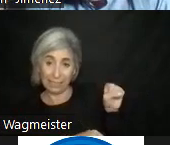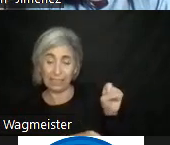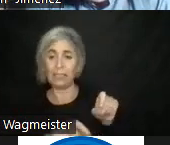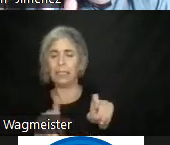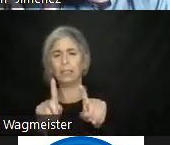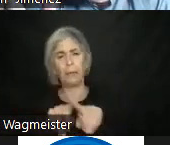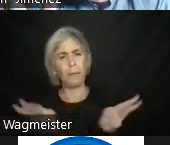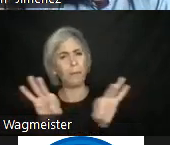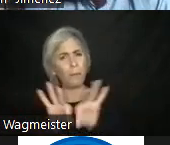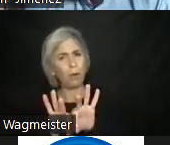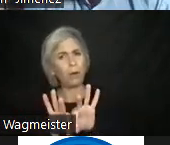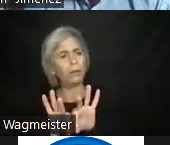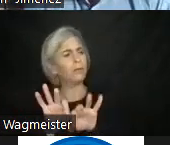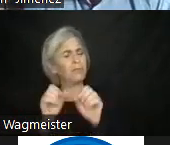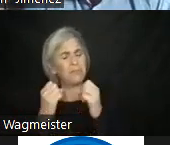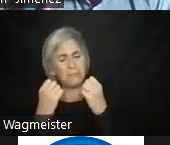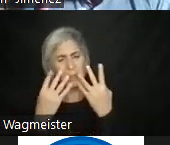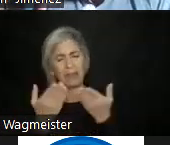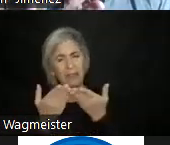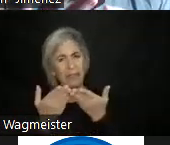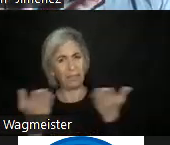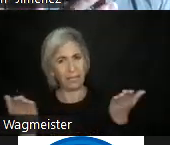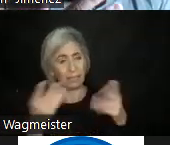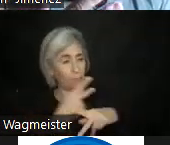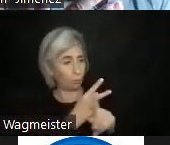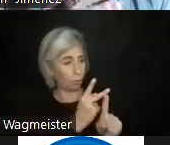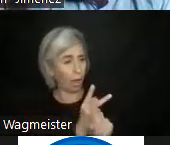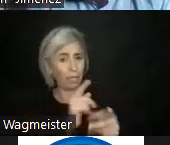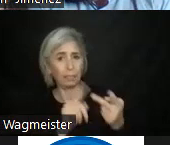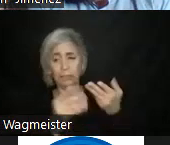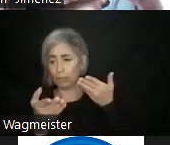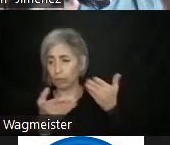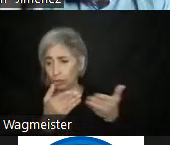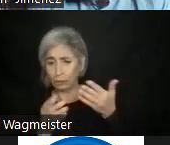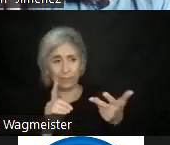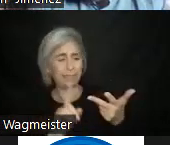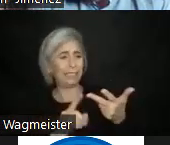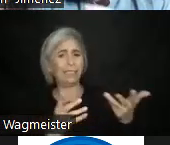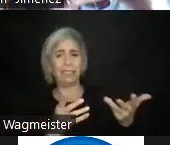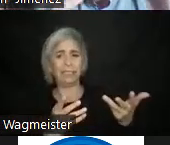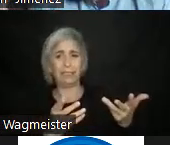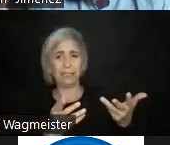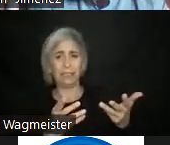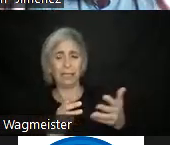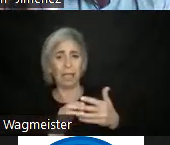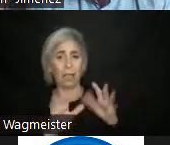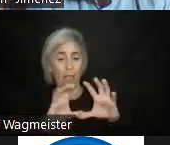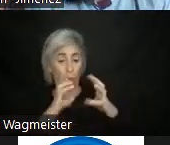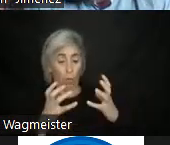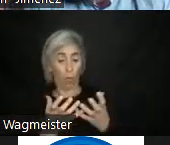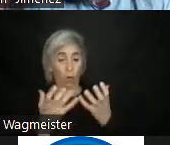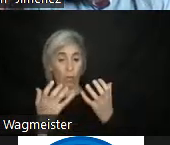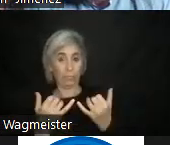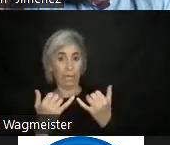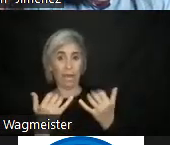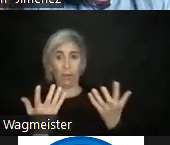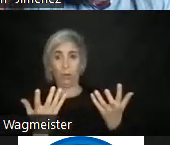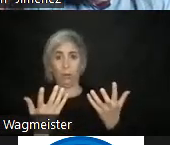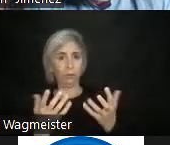other things. Products, the service, because our society is all merits as well as chain.